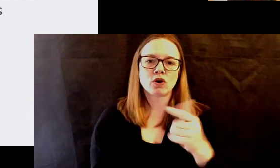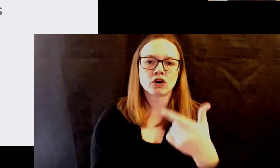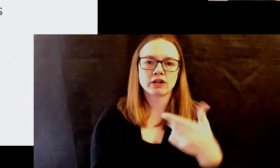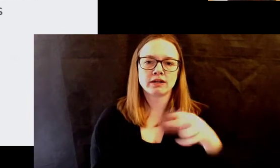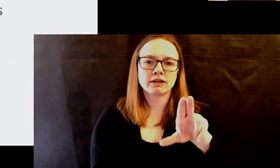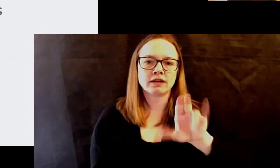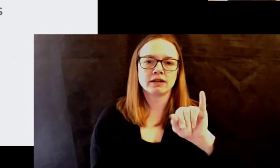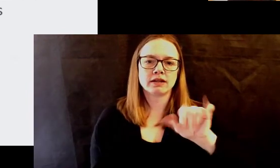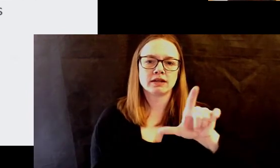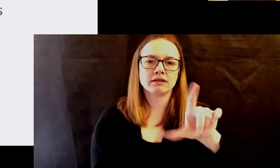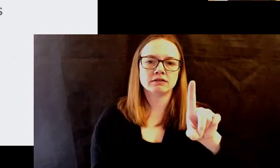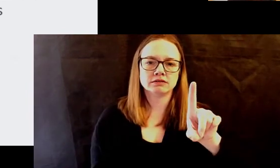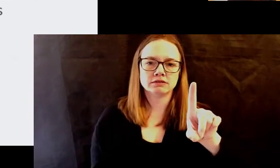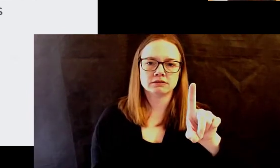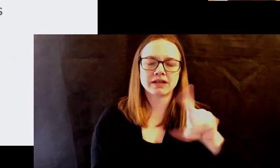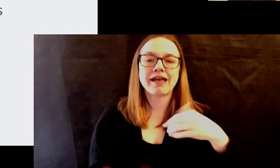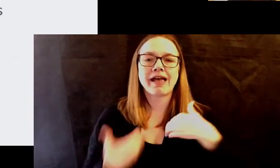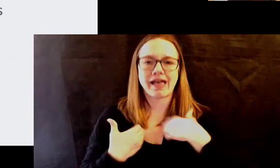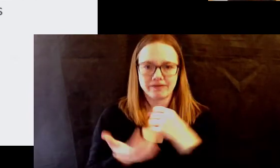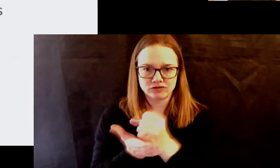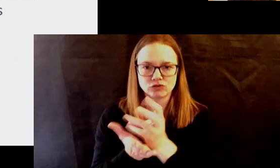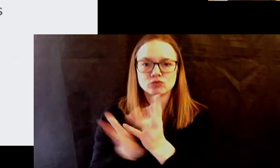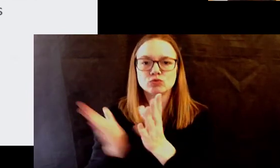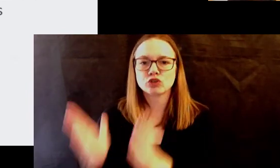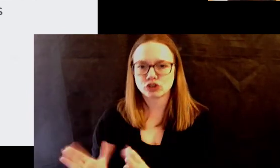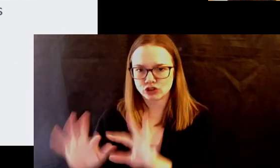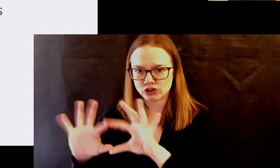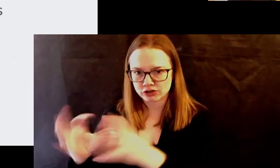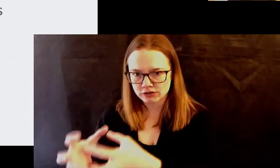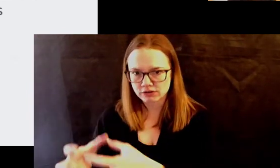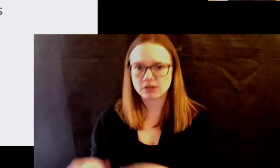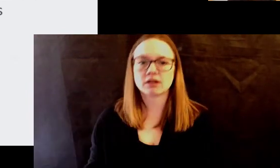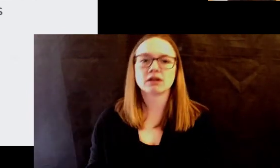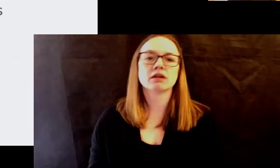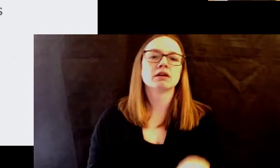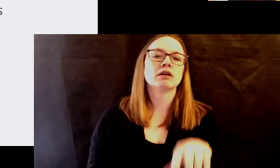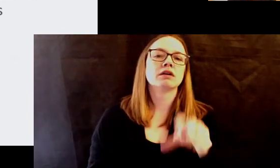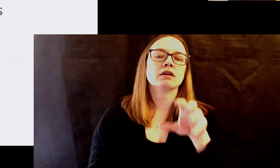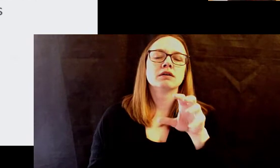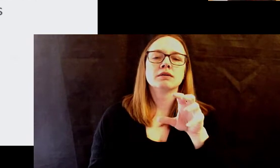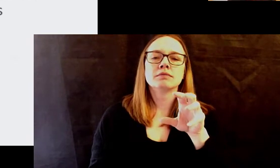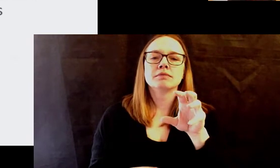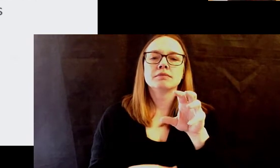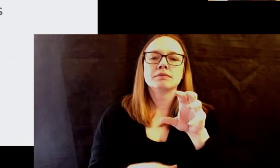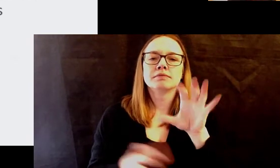and marriage and family therapists. And keeping track of what they're looking at